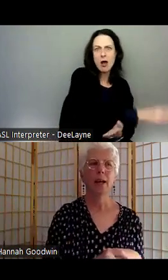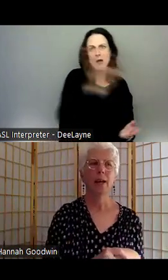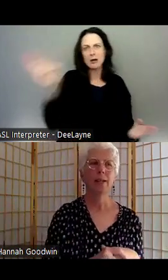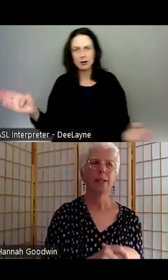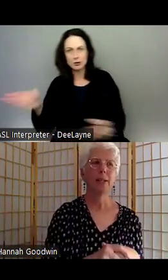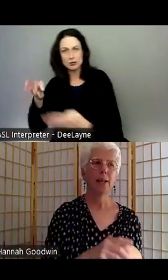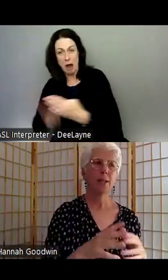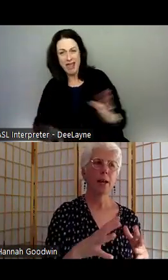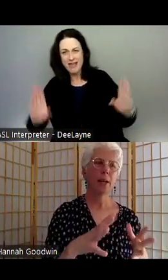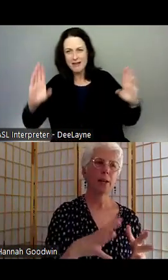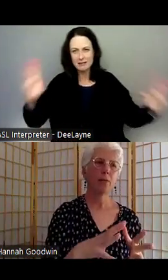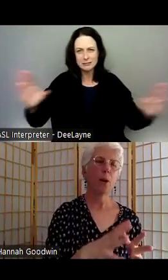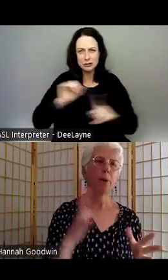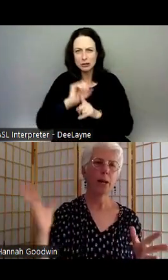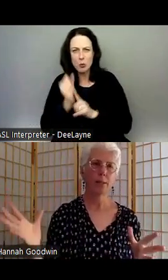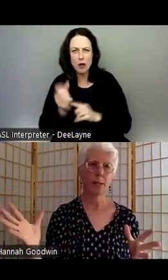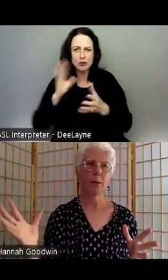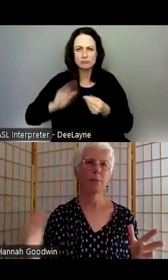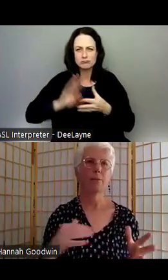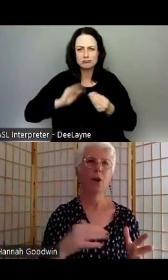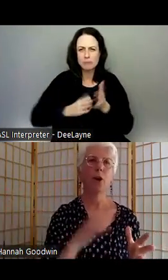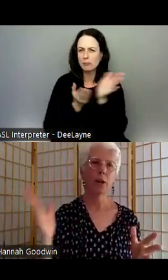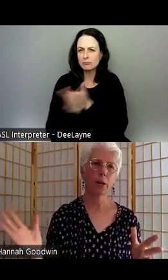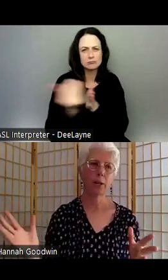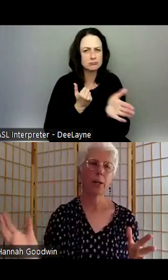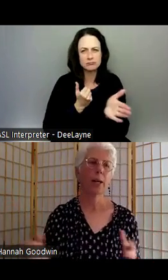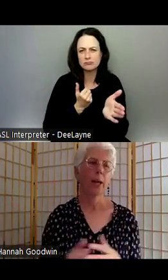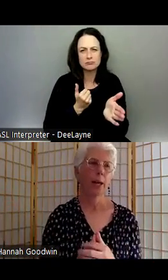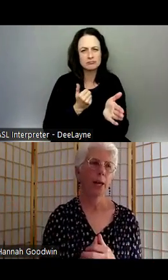and has that kind of comprehensive arc.